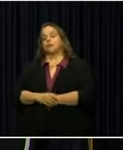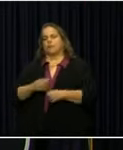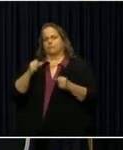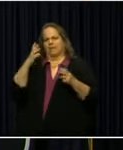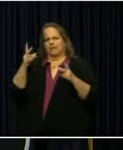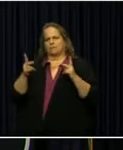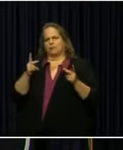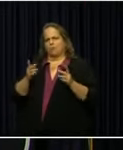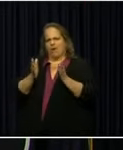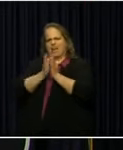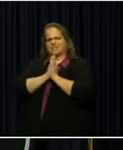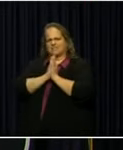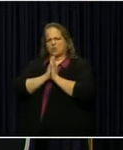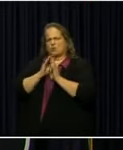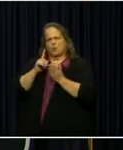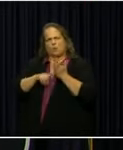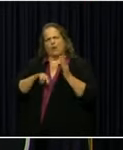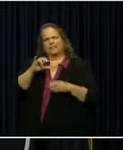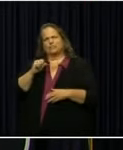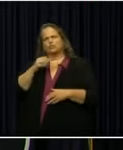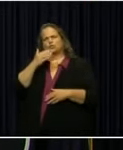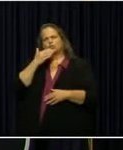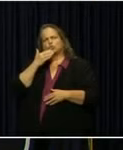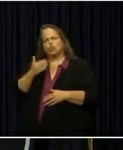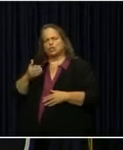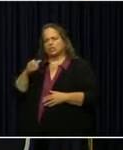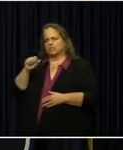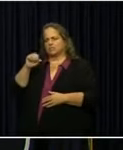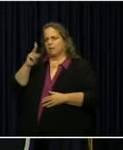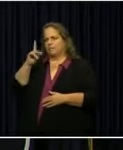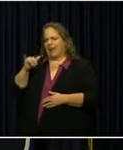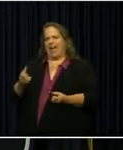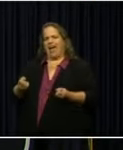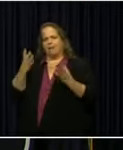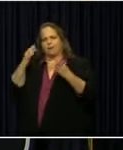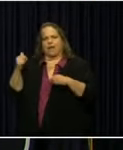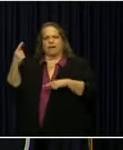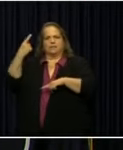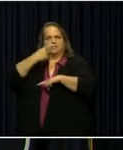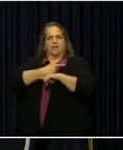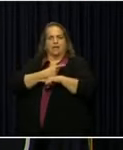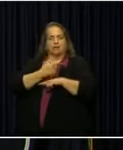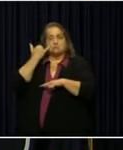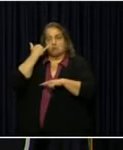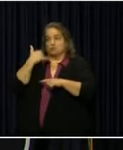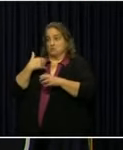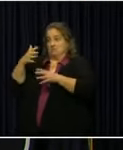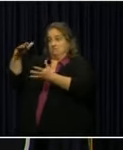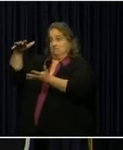BUT IT IS SURE AS HECK IS NOW, AND WE'VE GOT TO MAKE SURE GOING